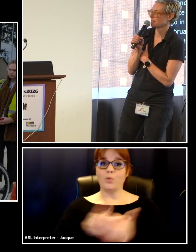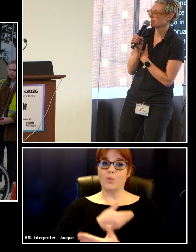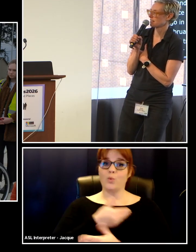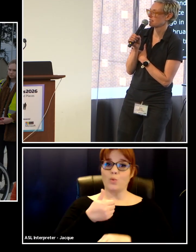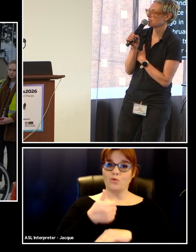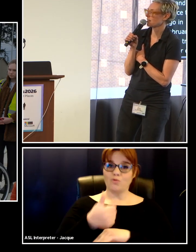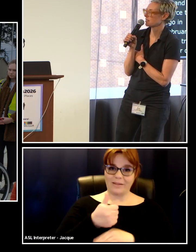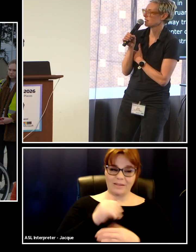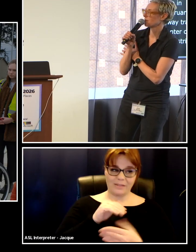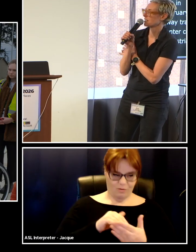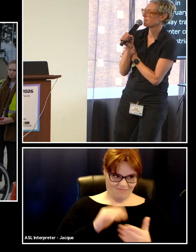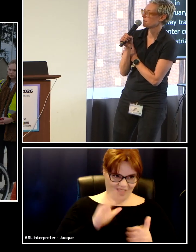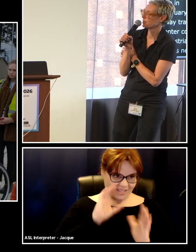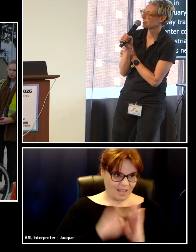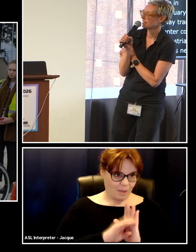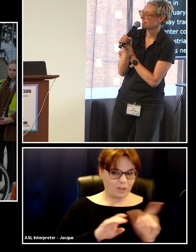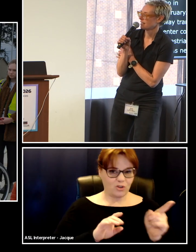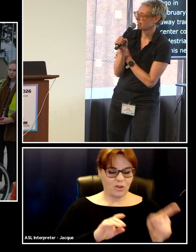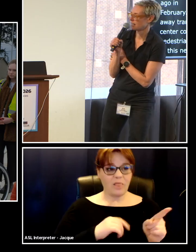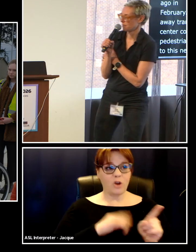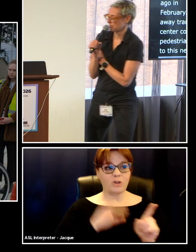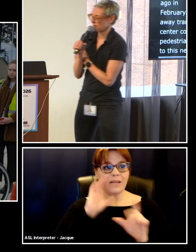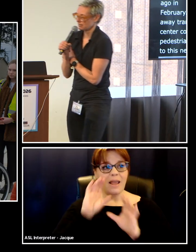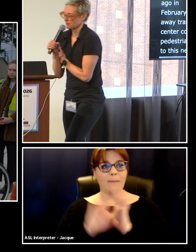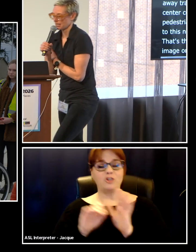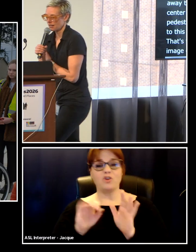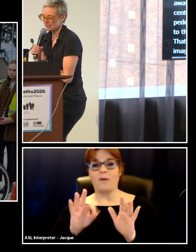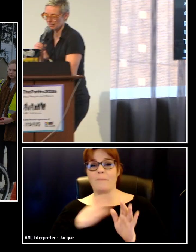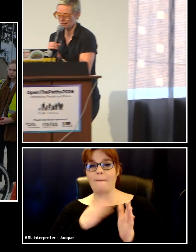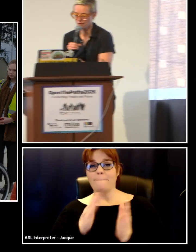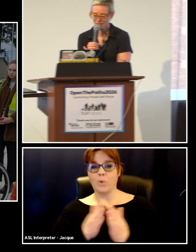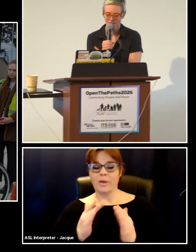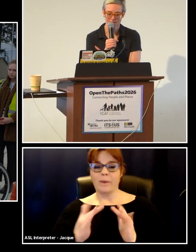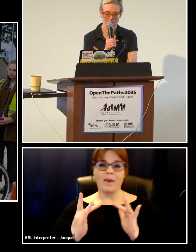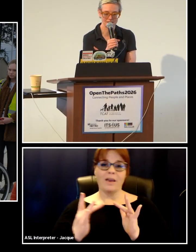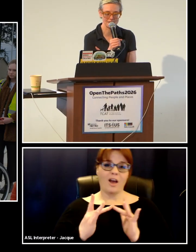on the screen. There's also an image of my book um as well as my contact information which is